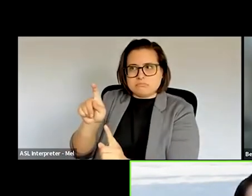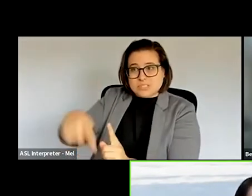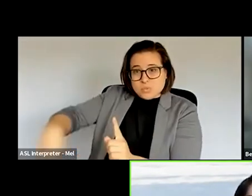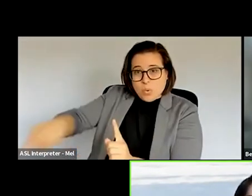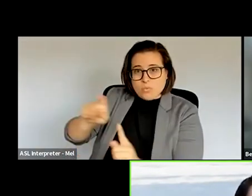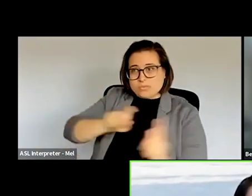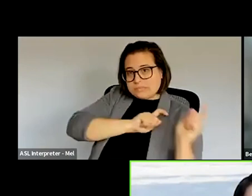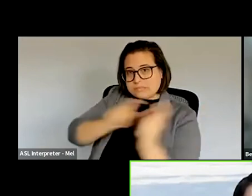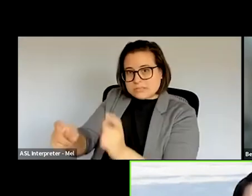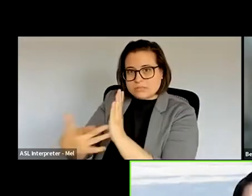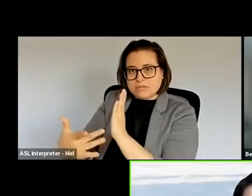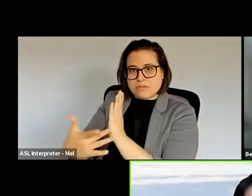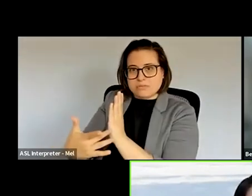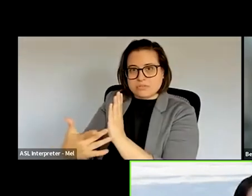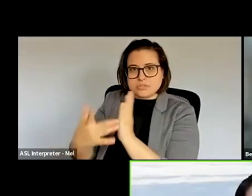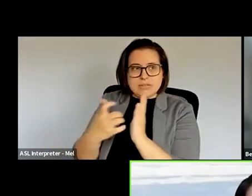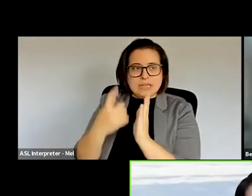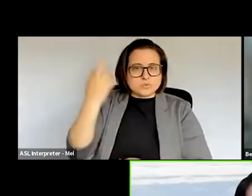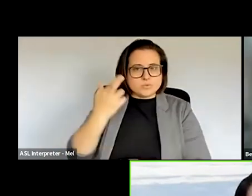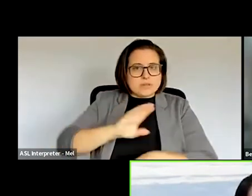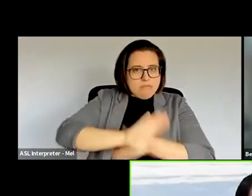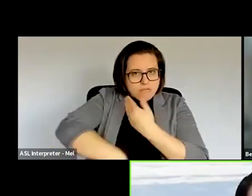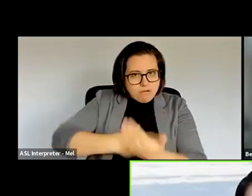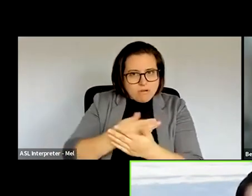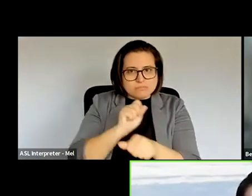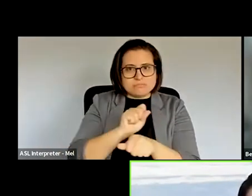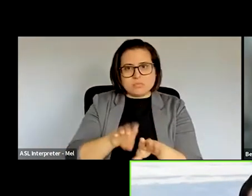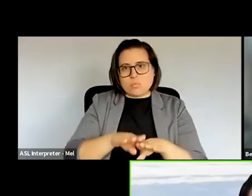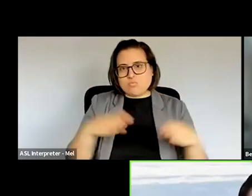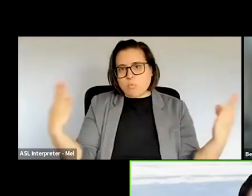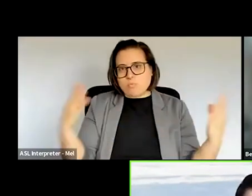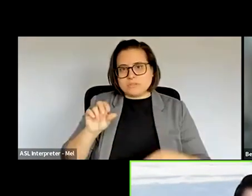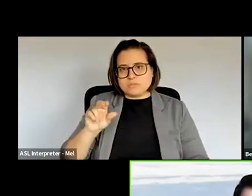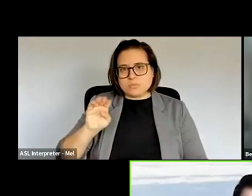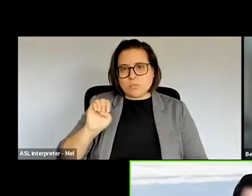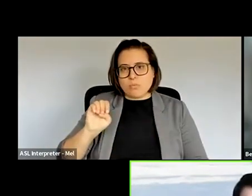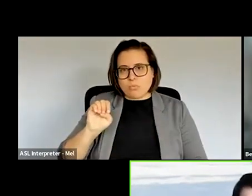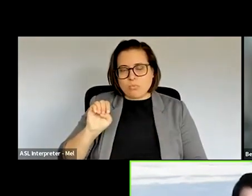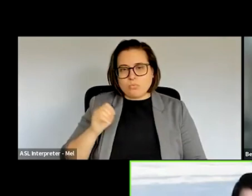work we're doing is open source because I think that we cannot possibly skip this technology --